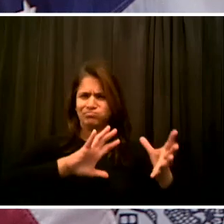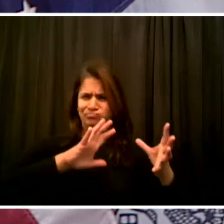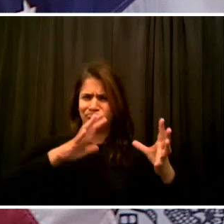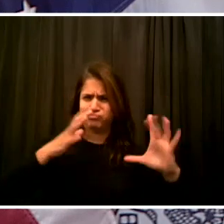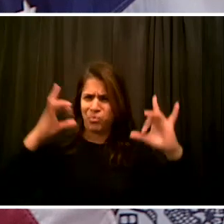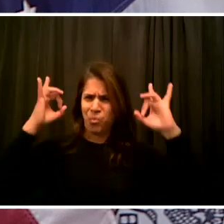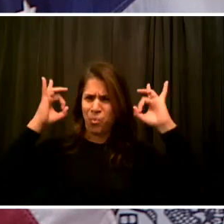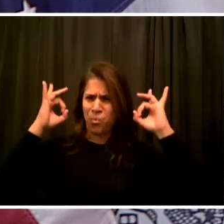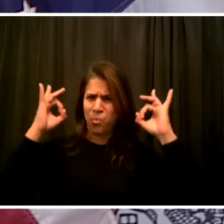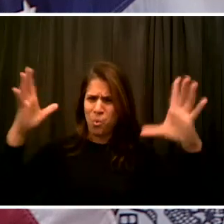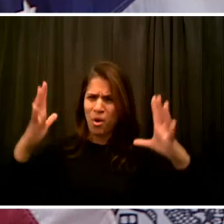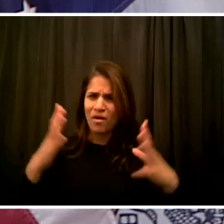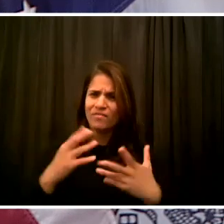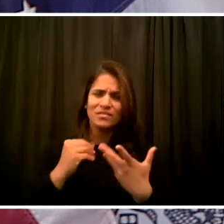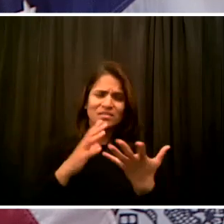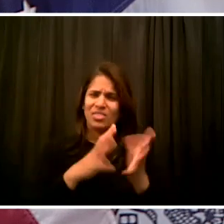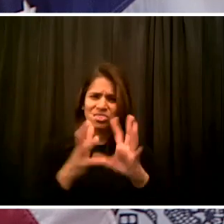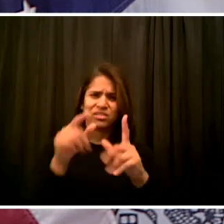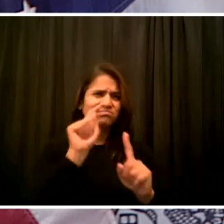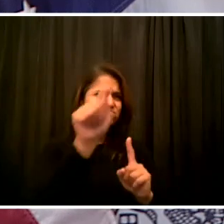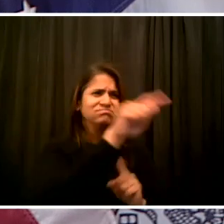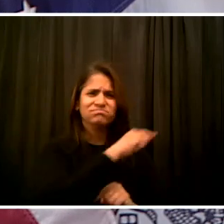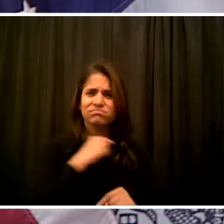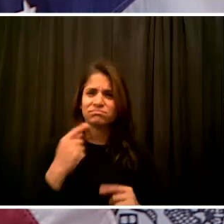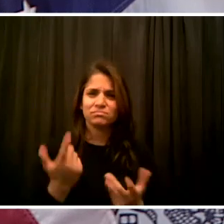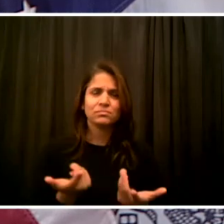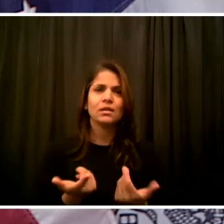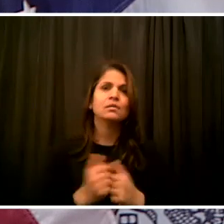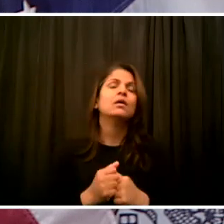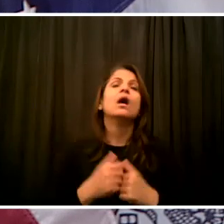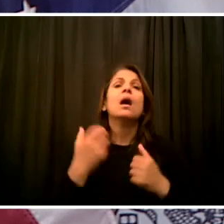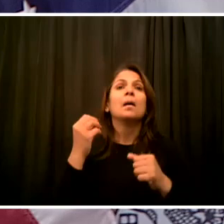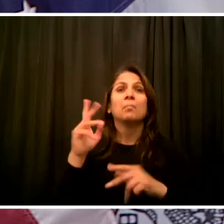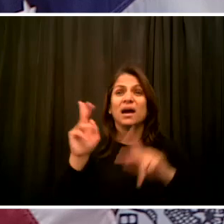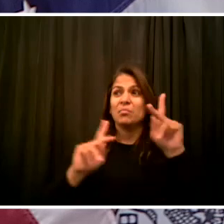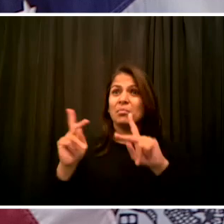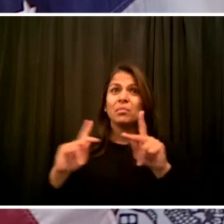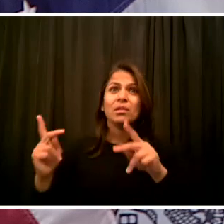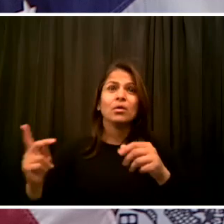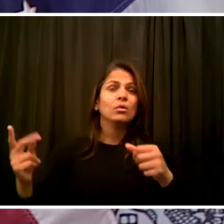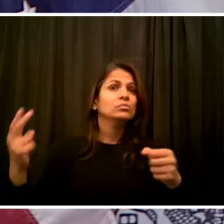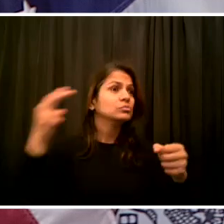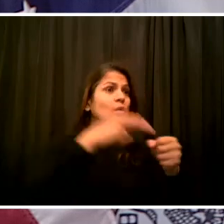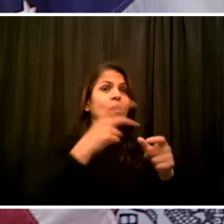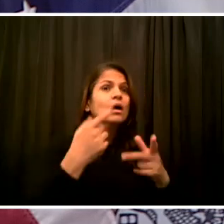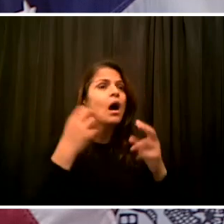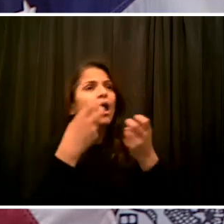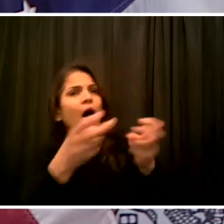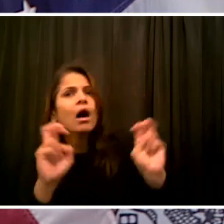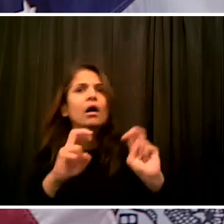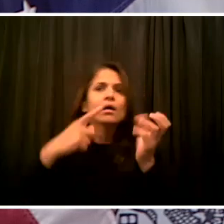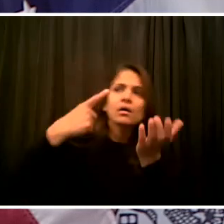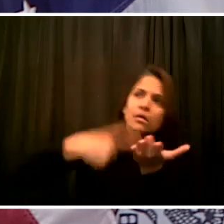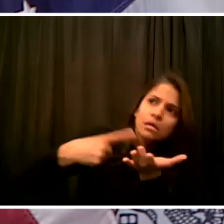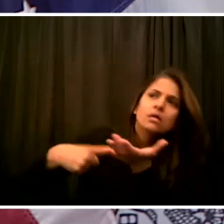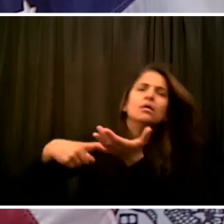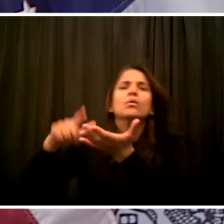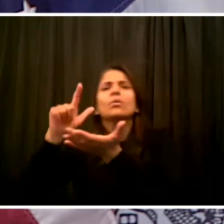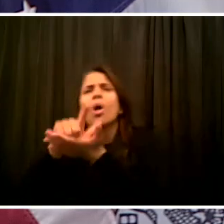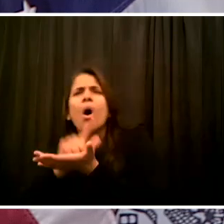SITUATION. WHEN OUY OKLO A T AGRND JURY PROCEEDINGS, WHEN YOU LOOK AT COURT PROCEEDINGS, WHEN YOU LOOK AT WHAT THE WHOLE CITY HAS TO DEAL WITH.